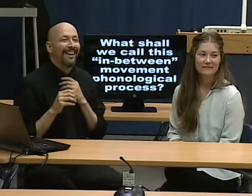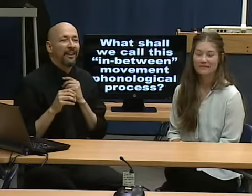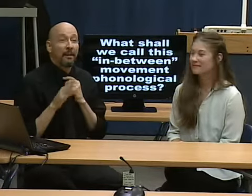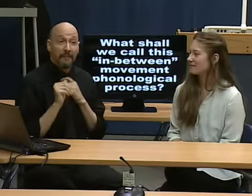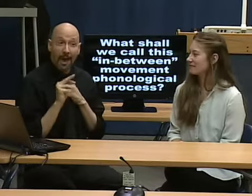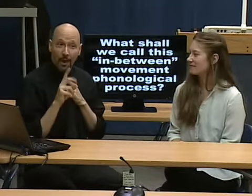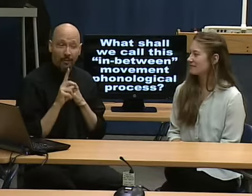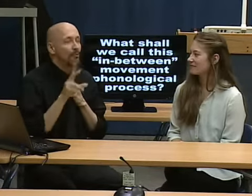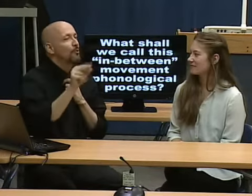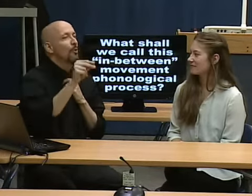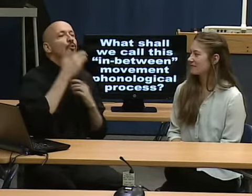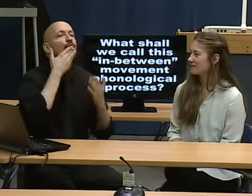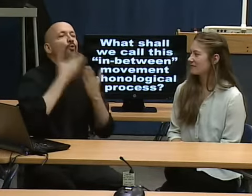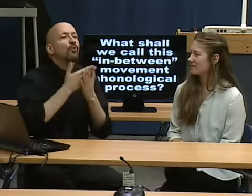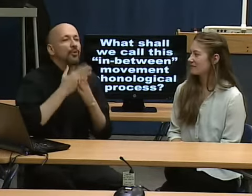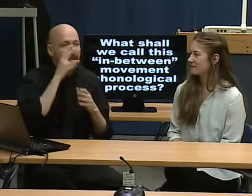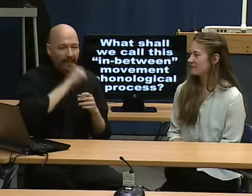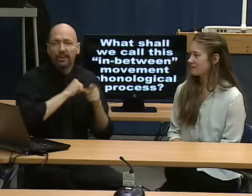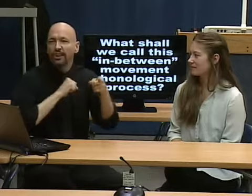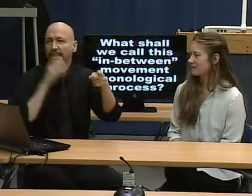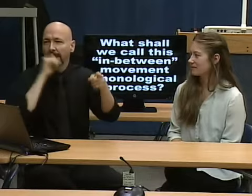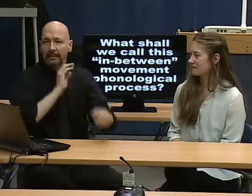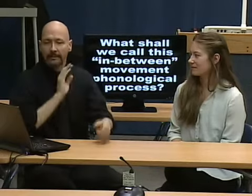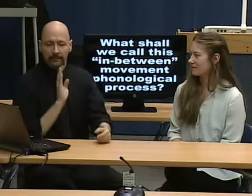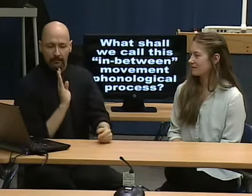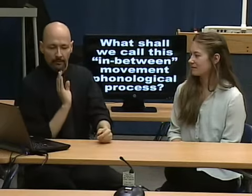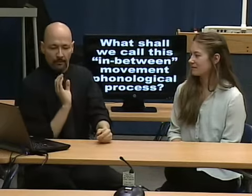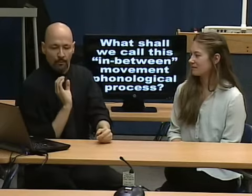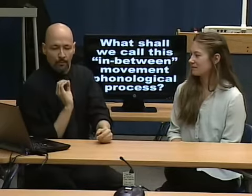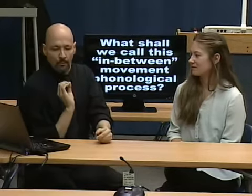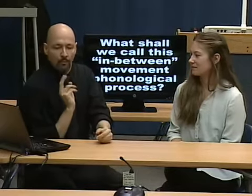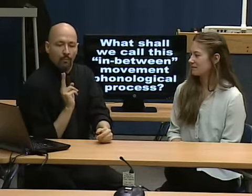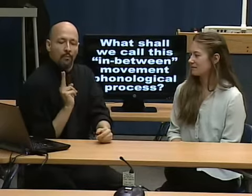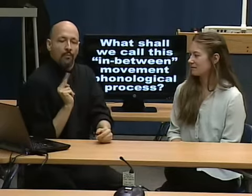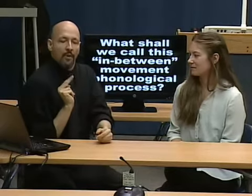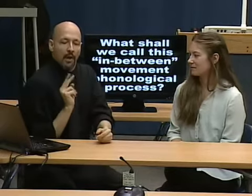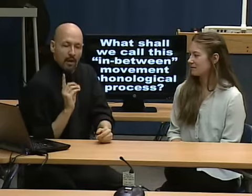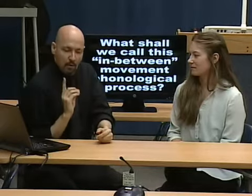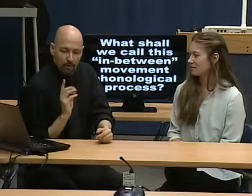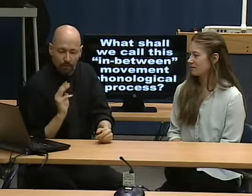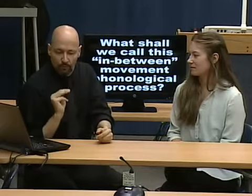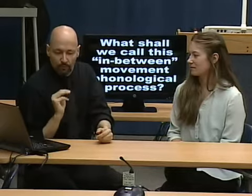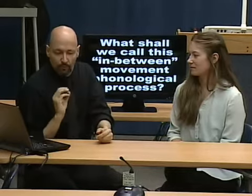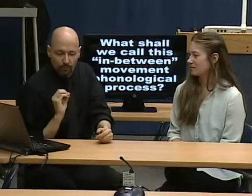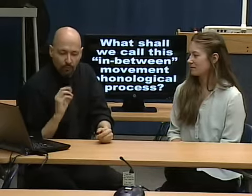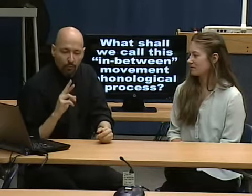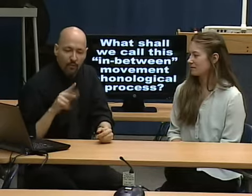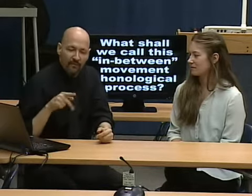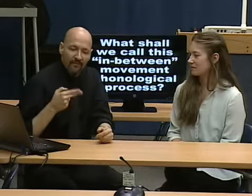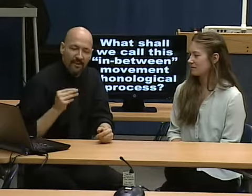Bound? Nope. Good guess, though. B-O-U-N-D M-O-R-P-H-E-M-E